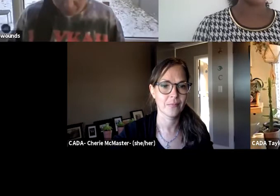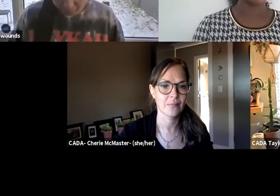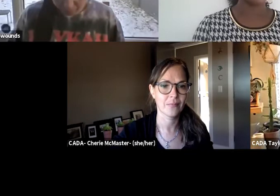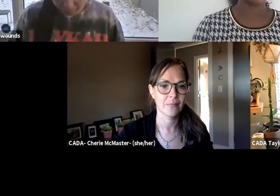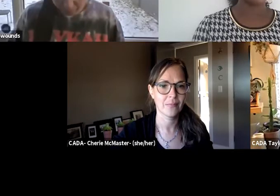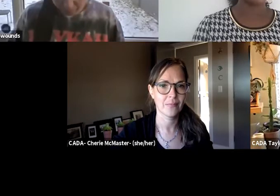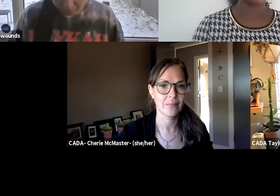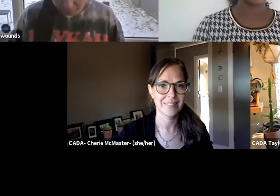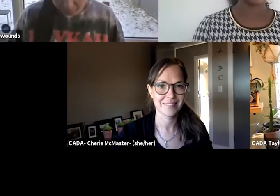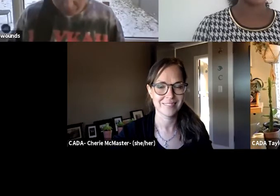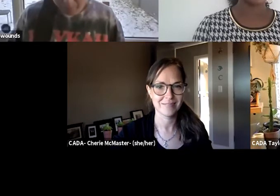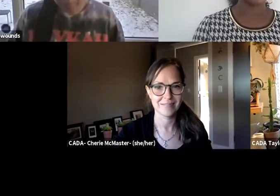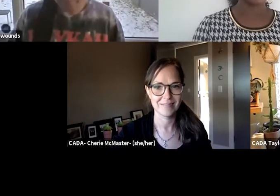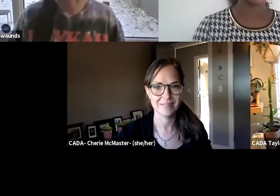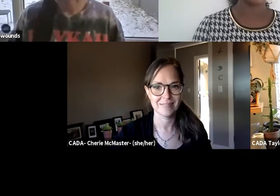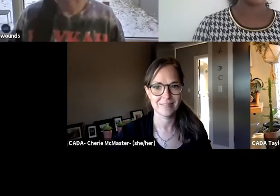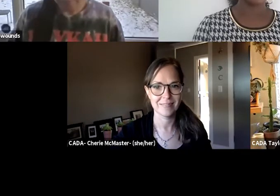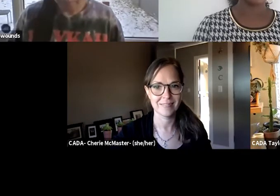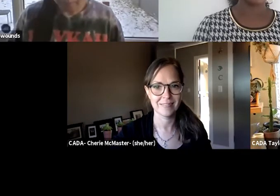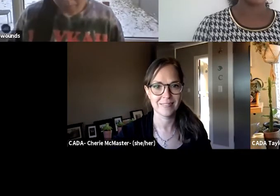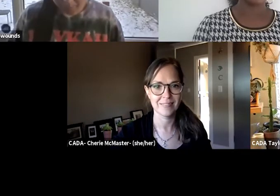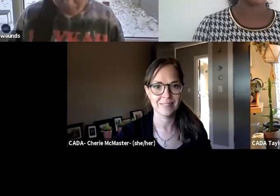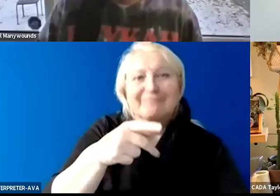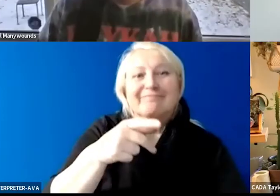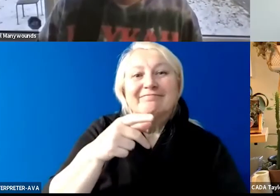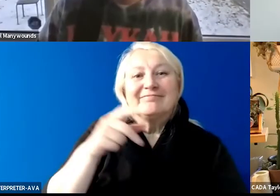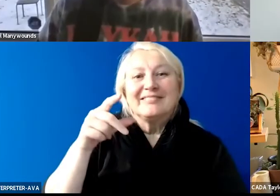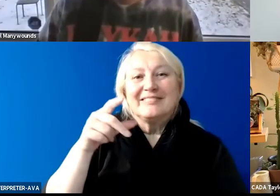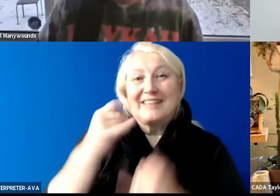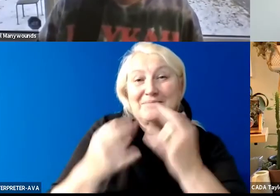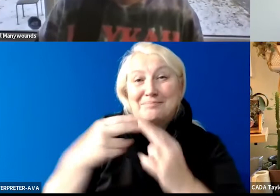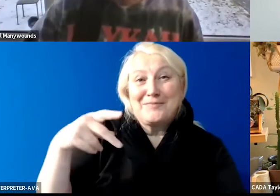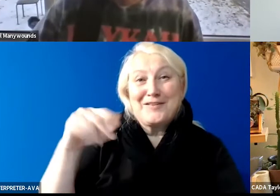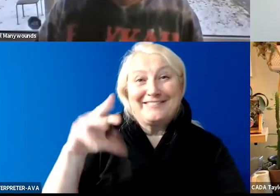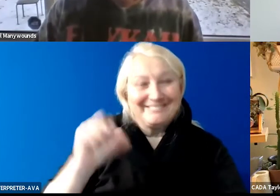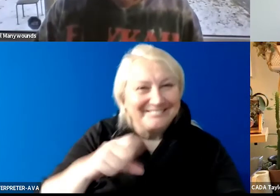Yes, hello everyone. My name is Taylor Poitras. Please feel free to private chat